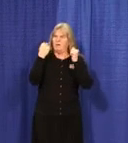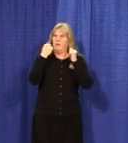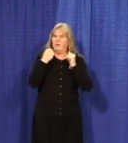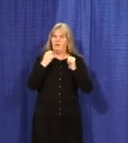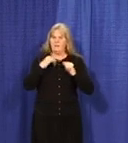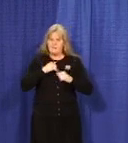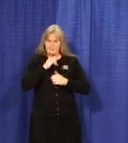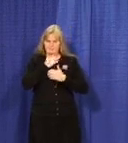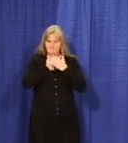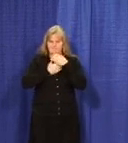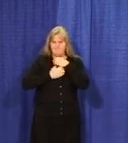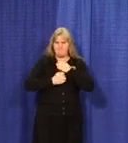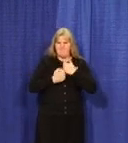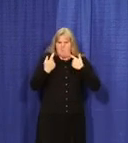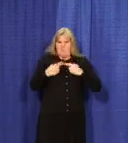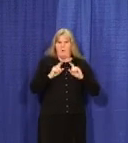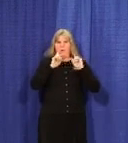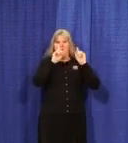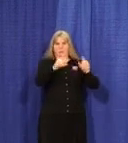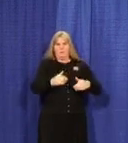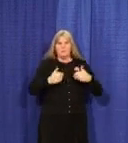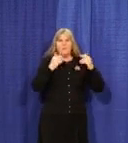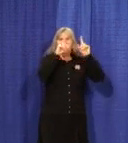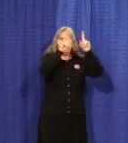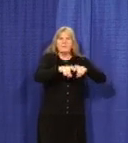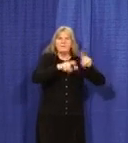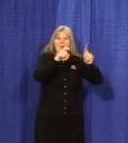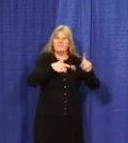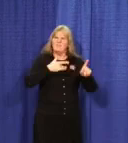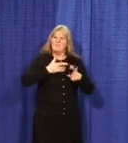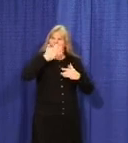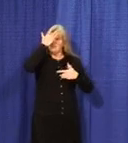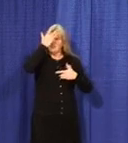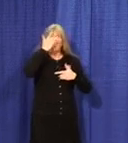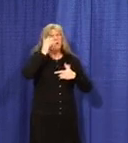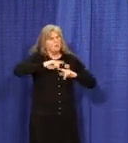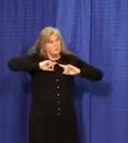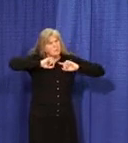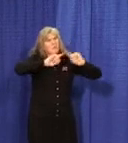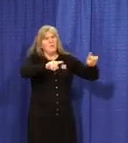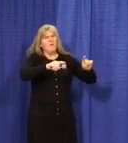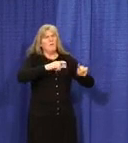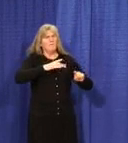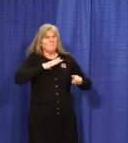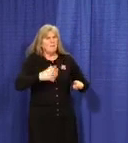testing when they have symptoms. We also do not want people to